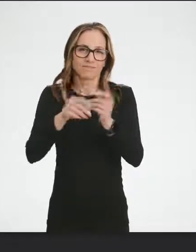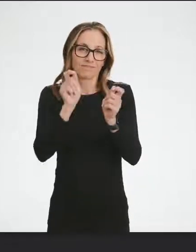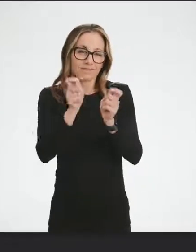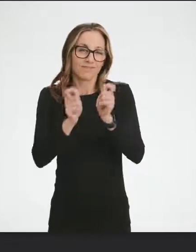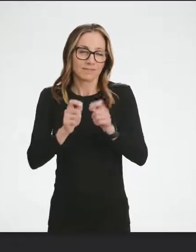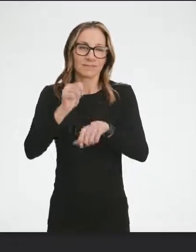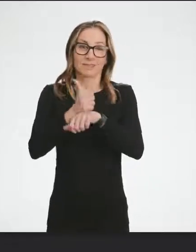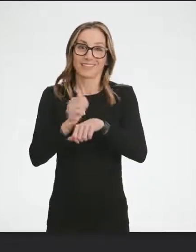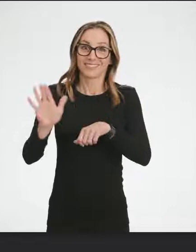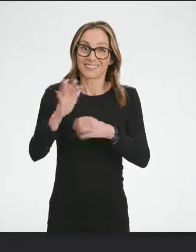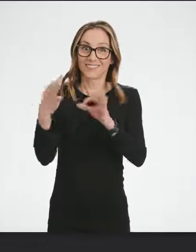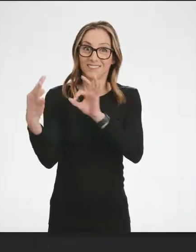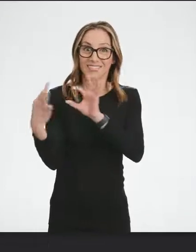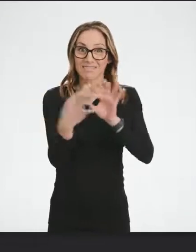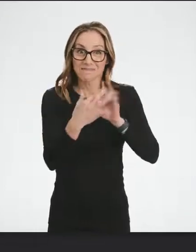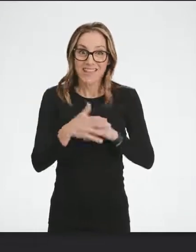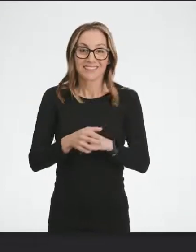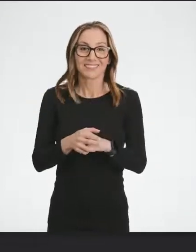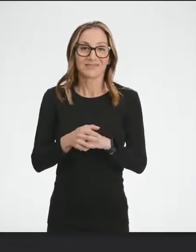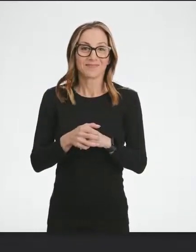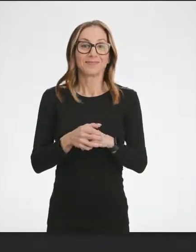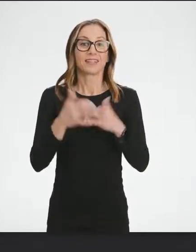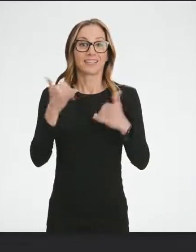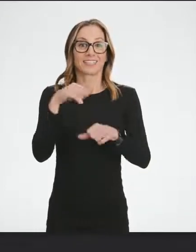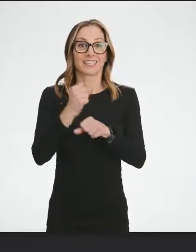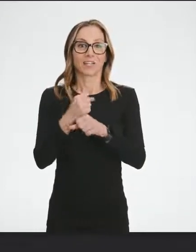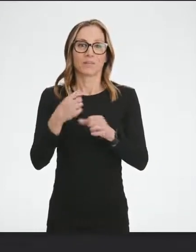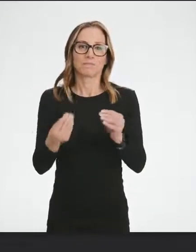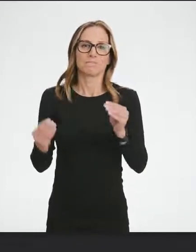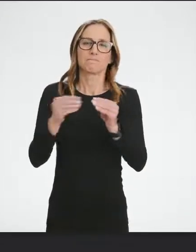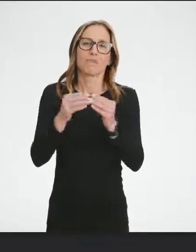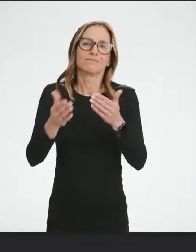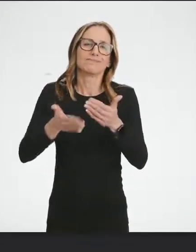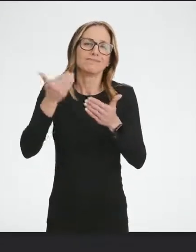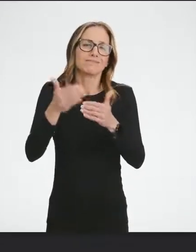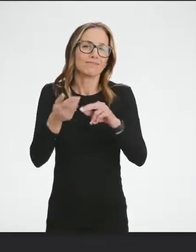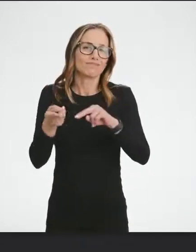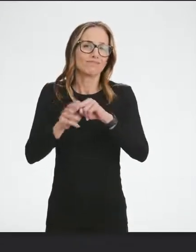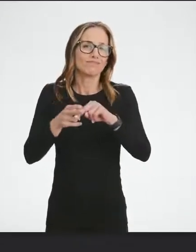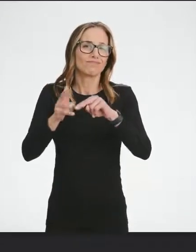This year we've made it even easier to adopt SwiftUI incrementally in your existing apps,